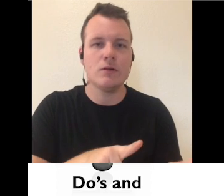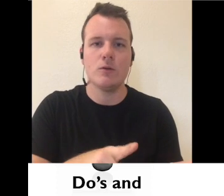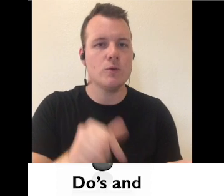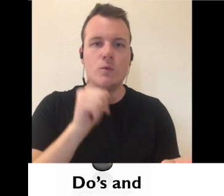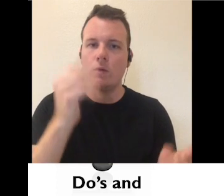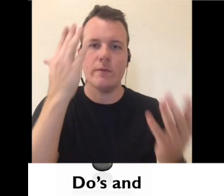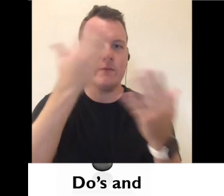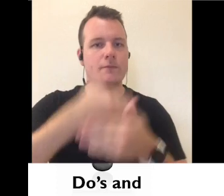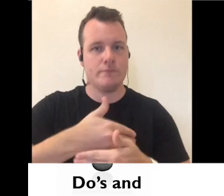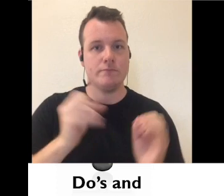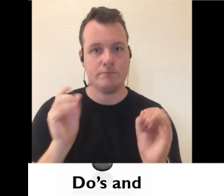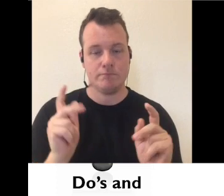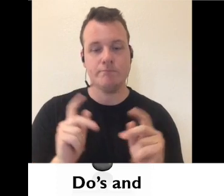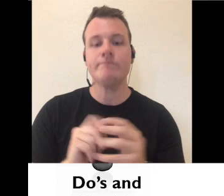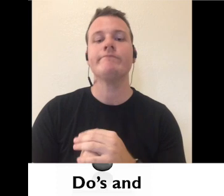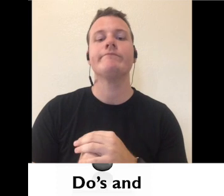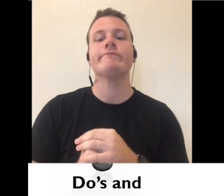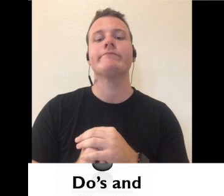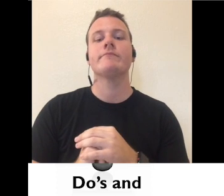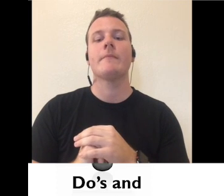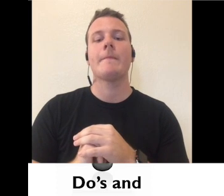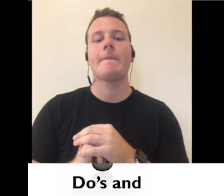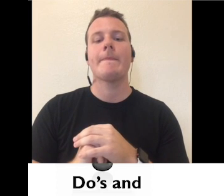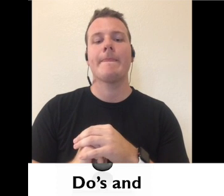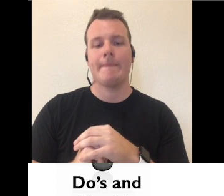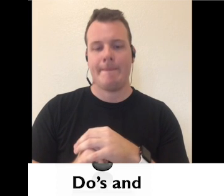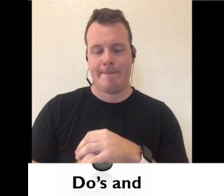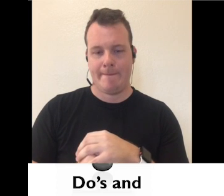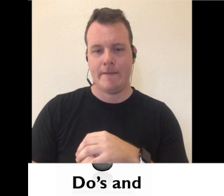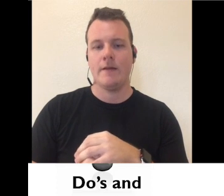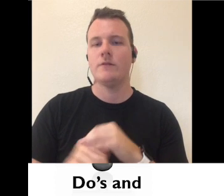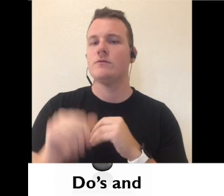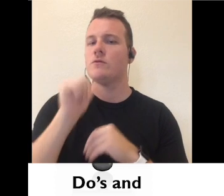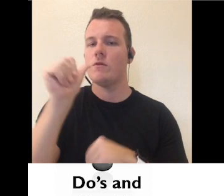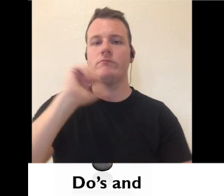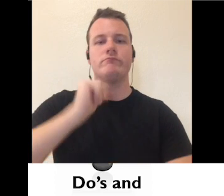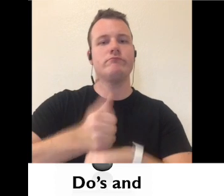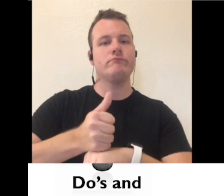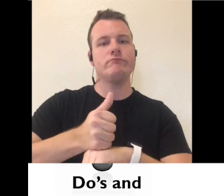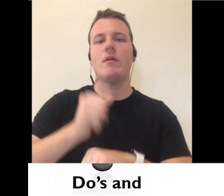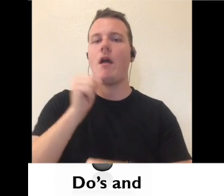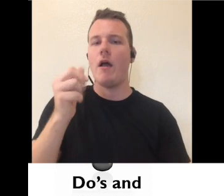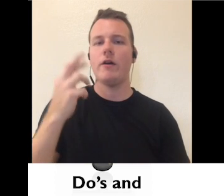won't, don't develop unrealistic financial projections. You got to be as